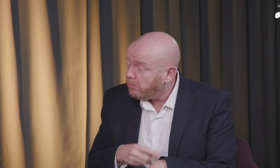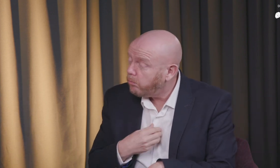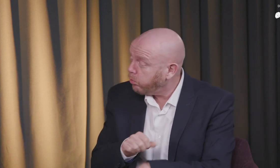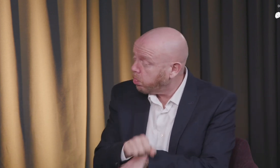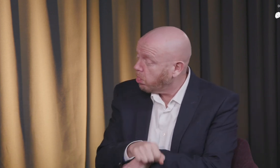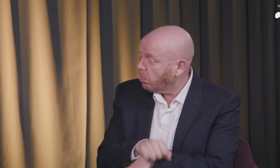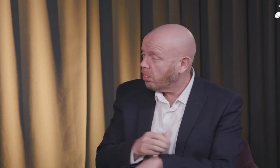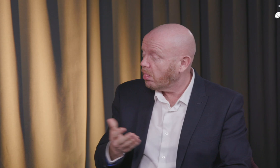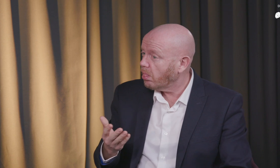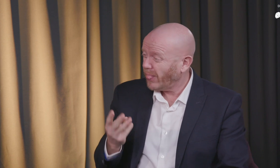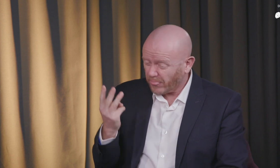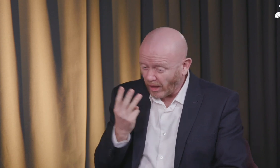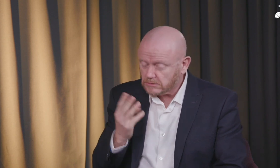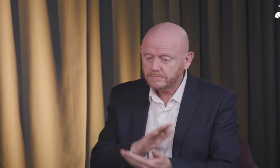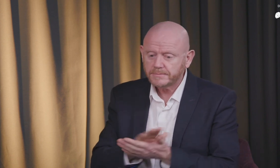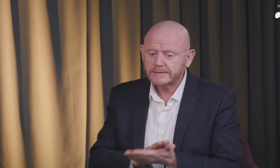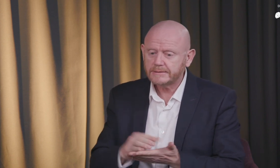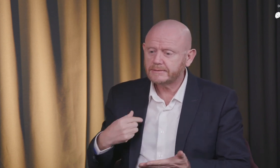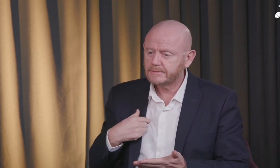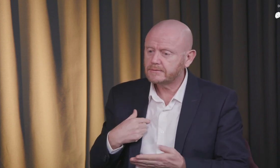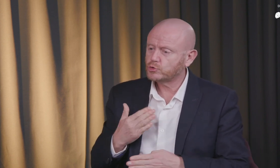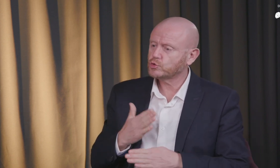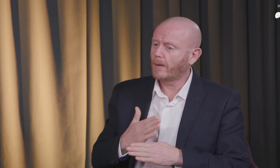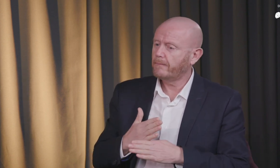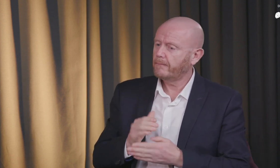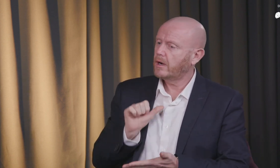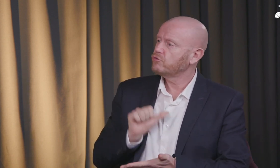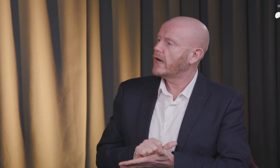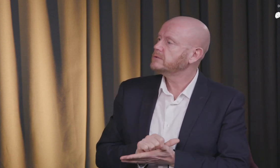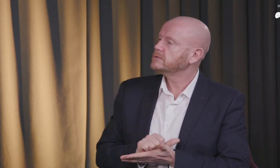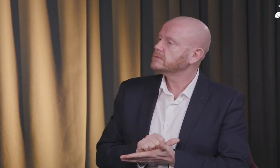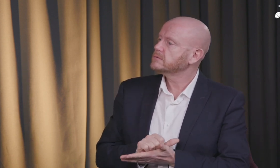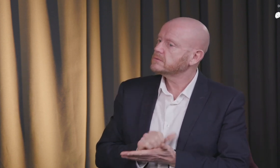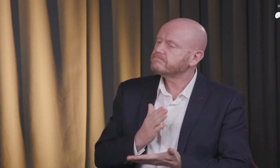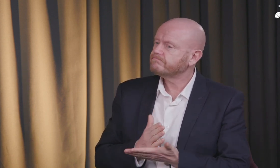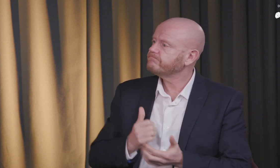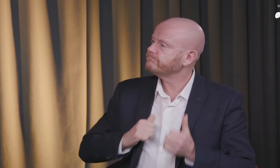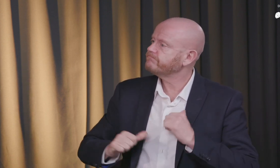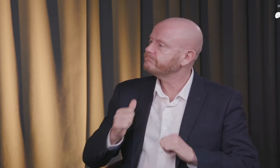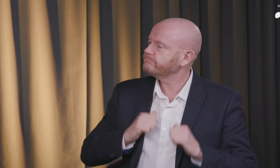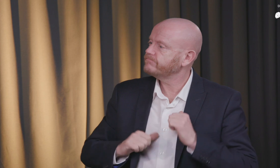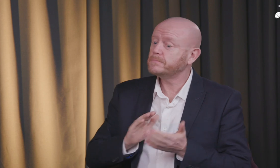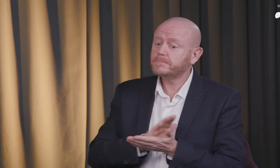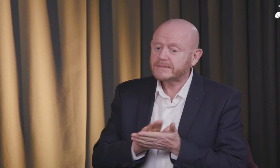I didn’t even realise, that means I’ve done my job right. I’m really proud of that.